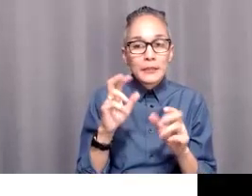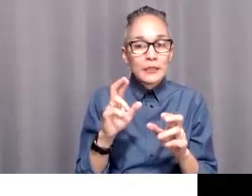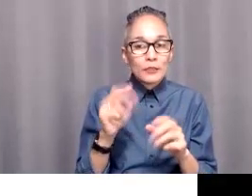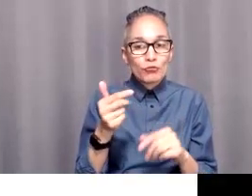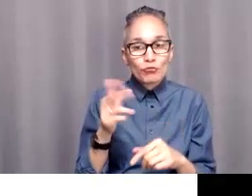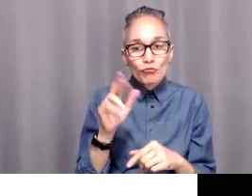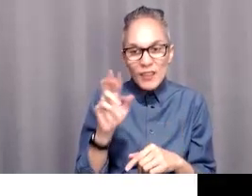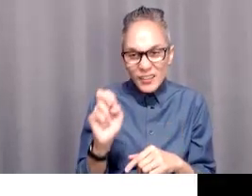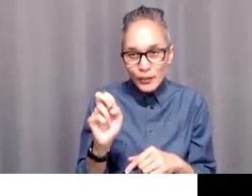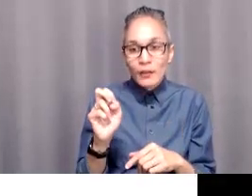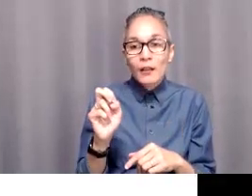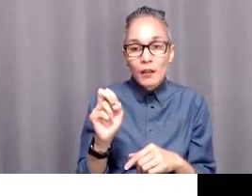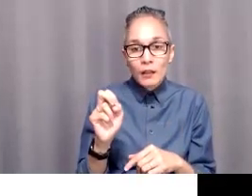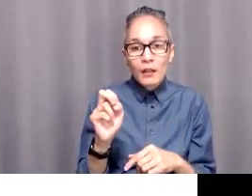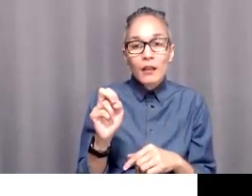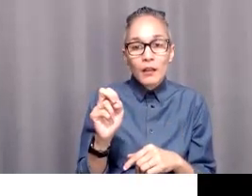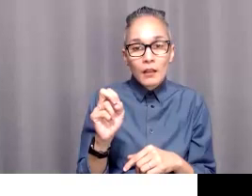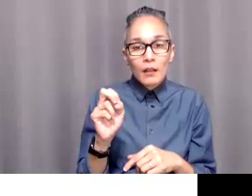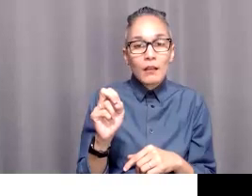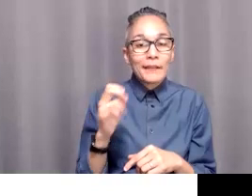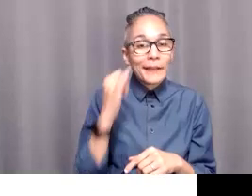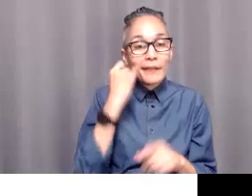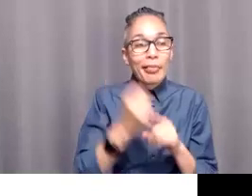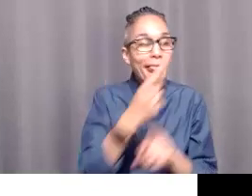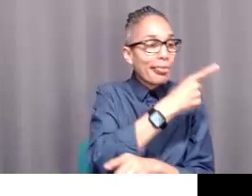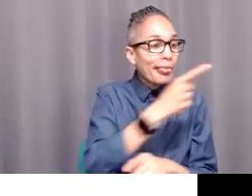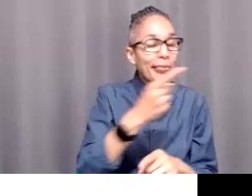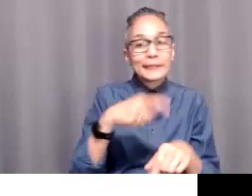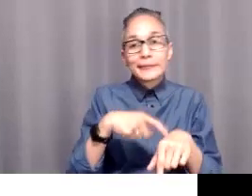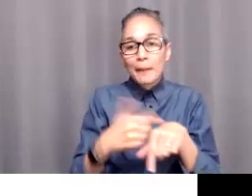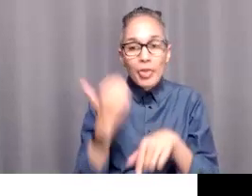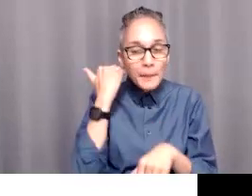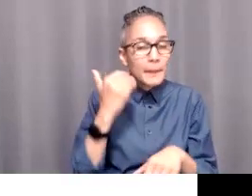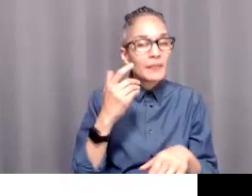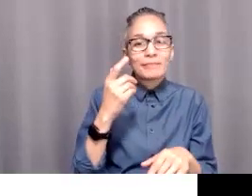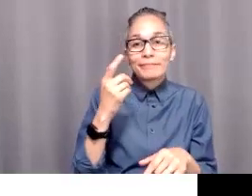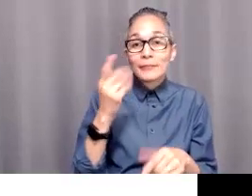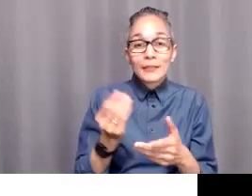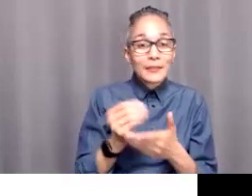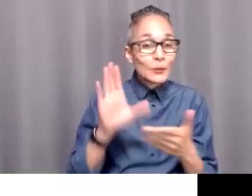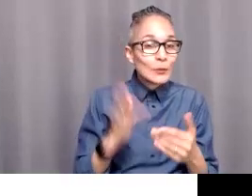maybe, you know, she got off track, took her longer than she thought. Maybe students are turning things in late.